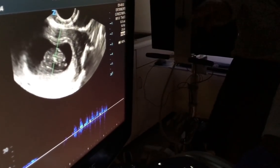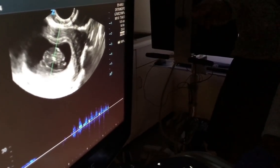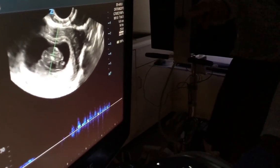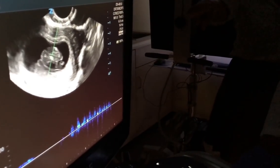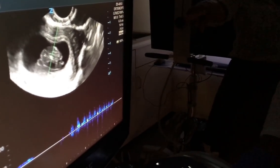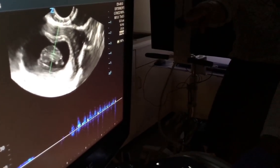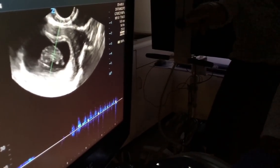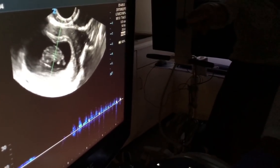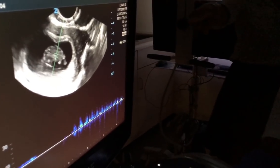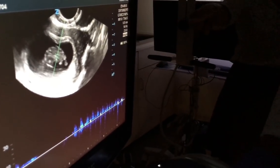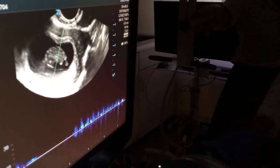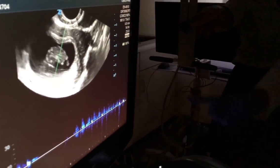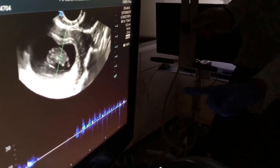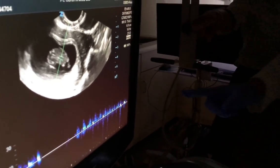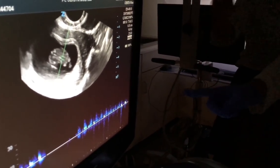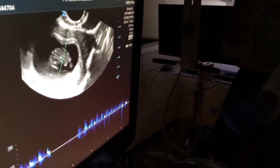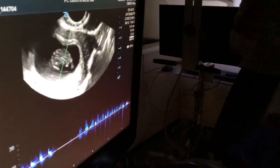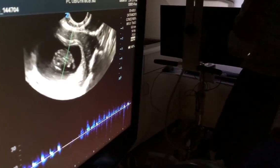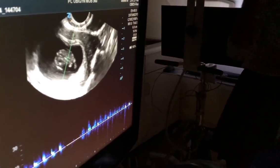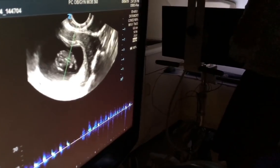*Beating heart* You can actually see it right there.